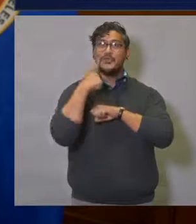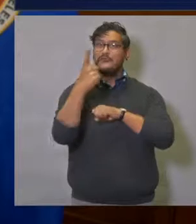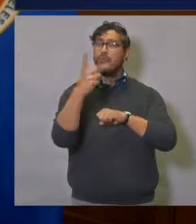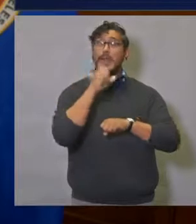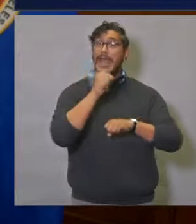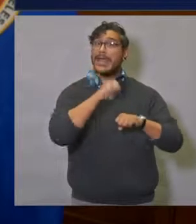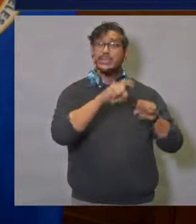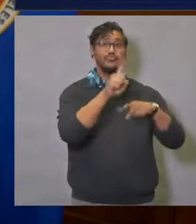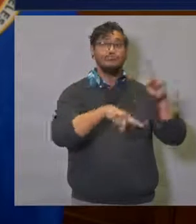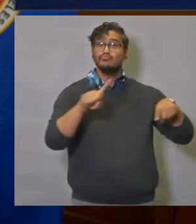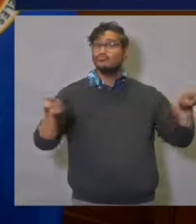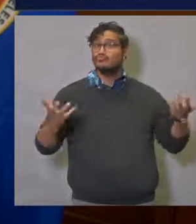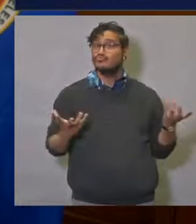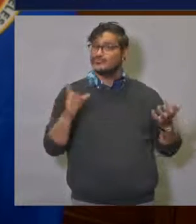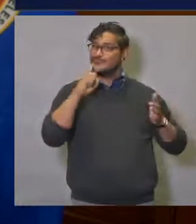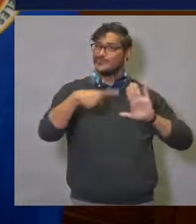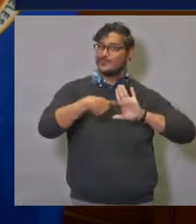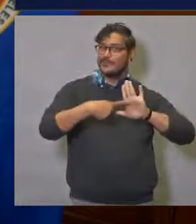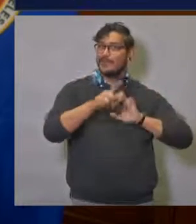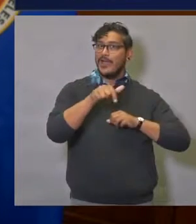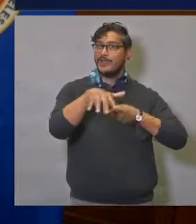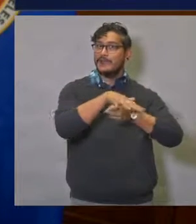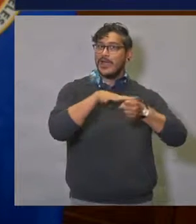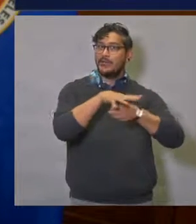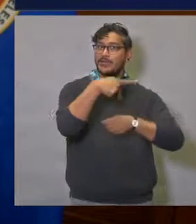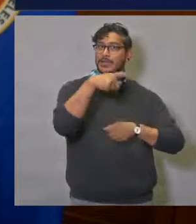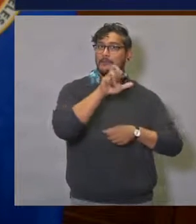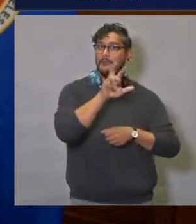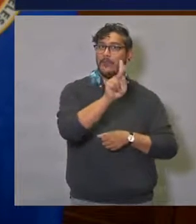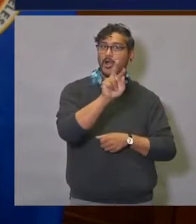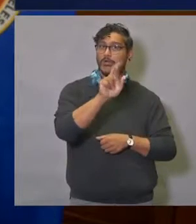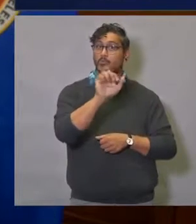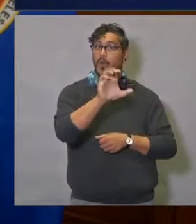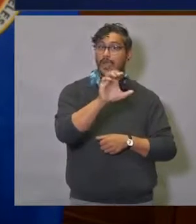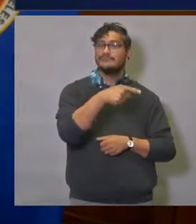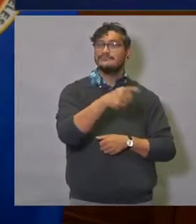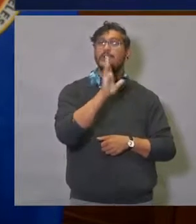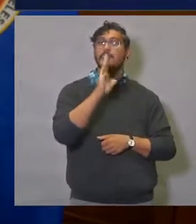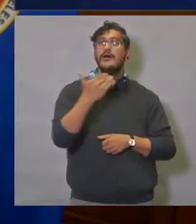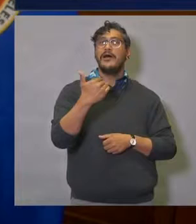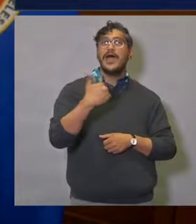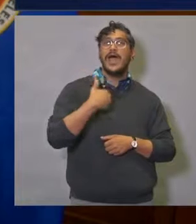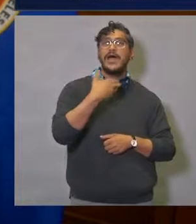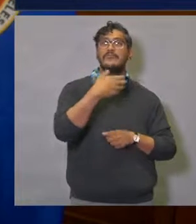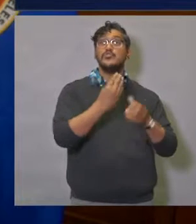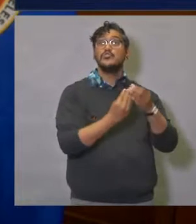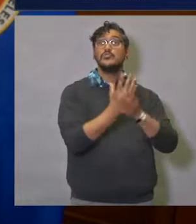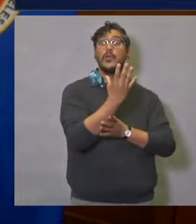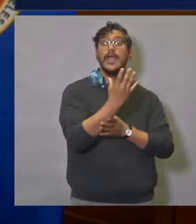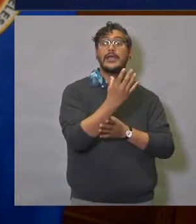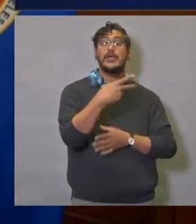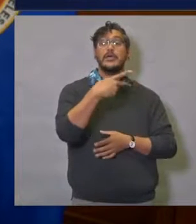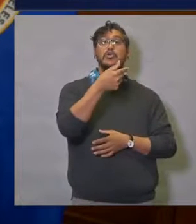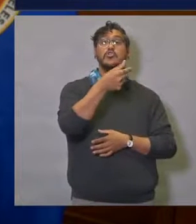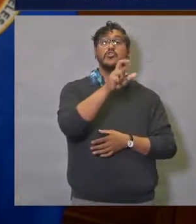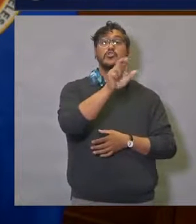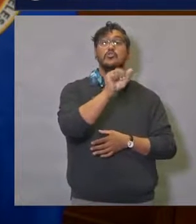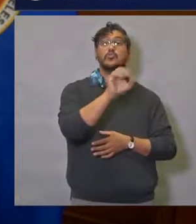THE COUNTY FOR PEOPLE OF ALL AGES. THE LA COUNTY DEPARTMENT OF